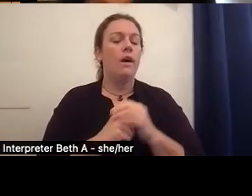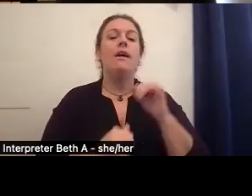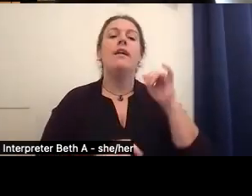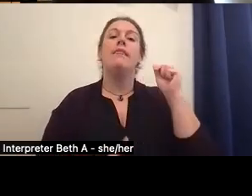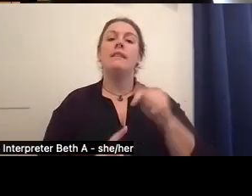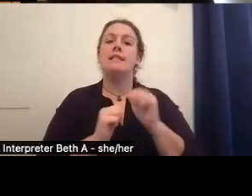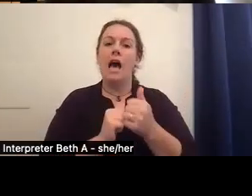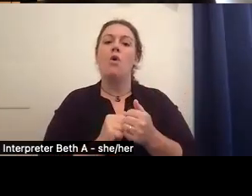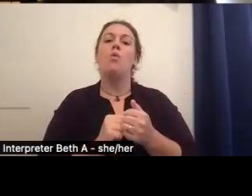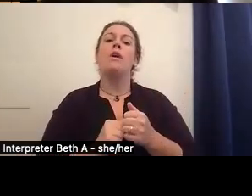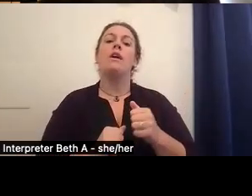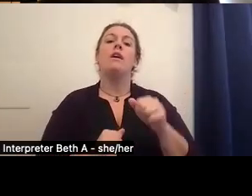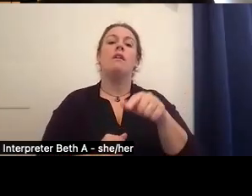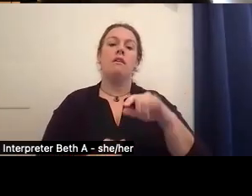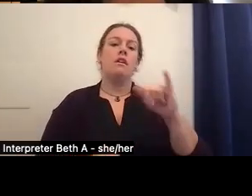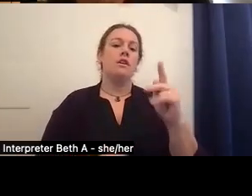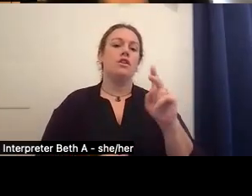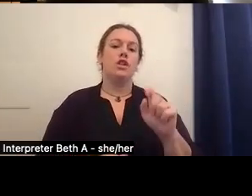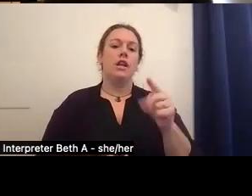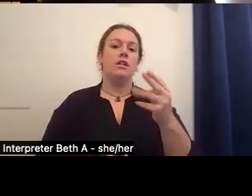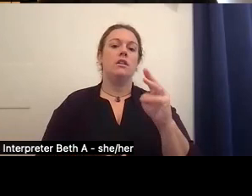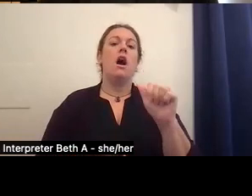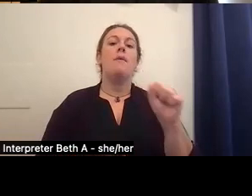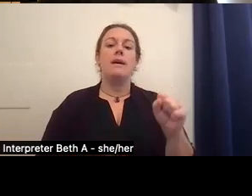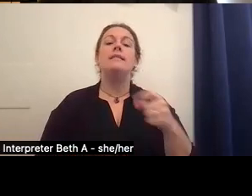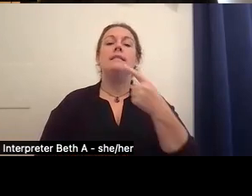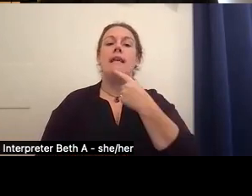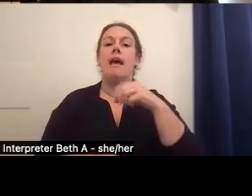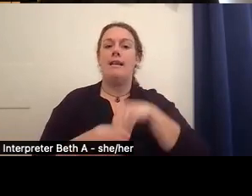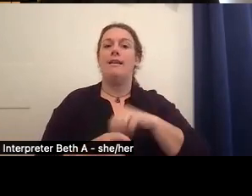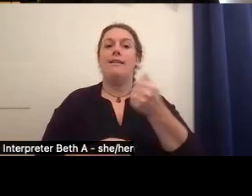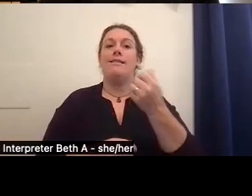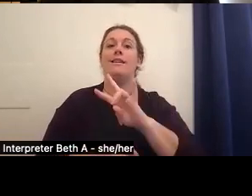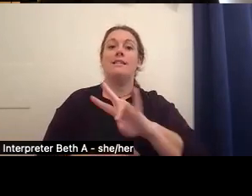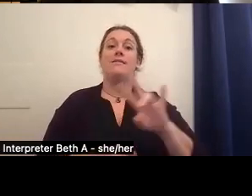Jake Thomas who is one of the Chiefs at Six Nations said this in 1977: "There are no experts